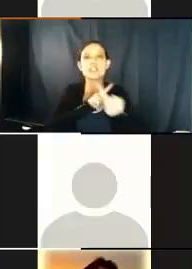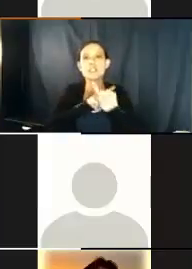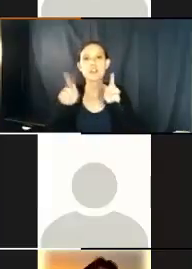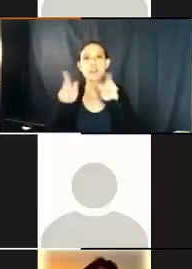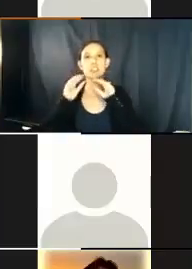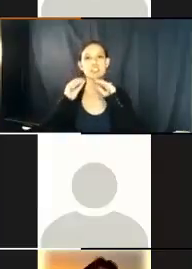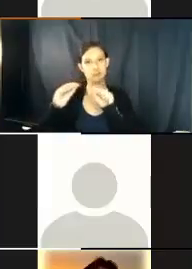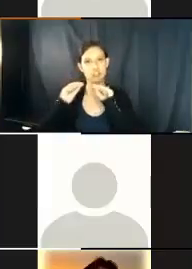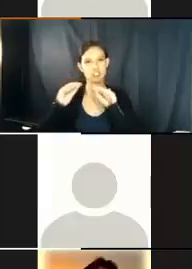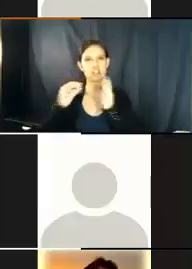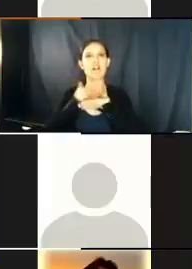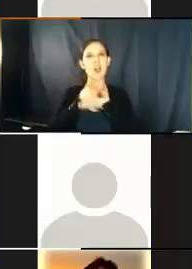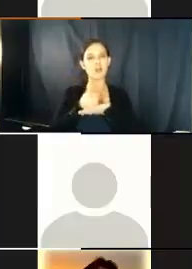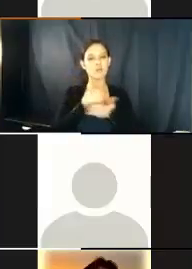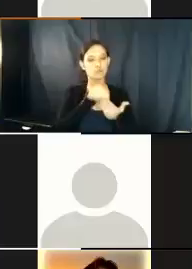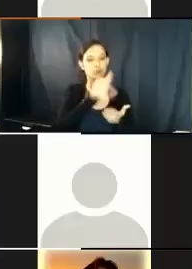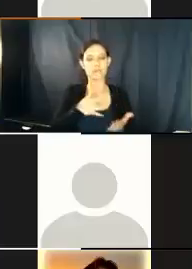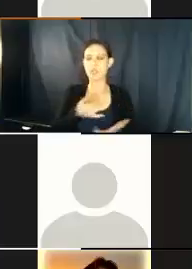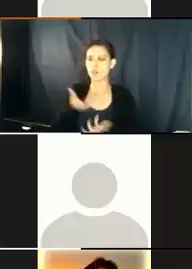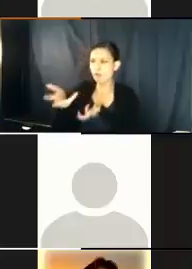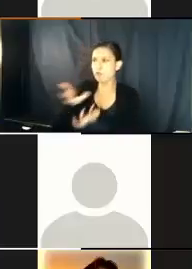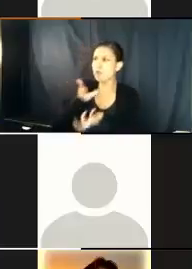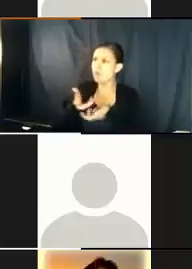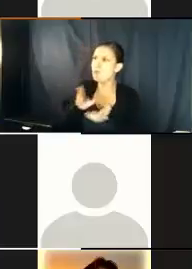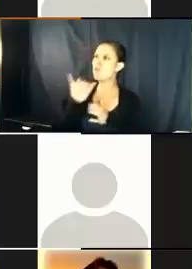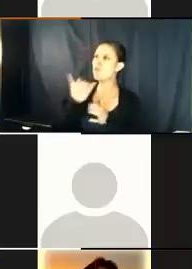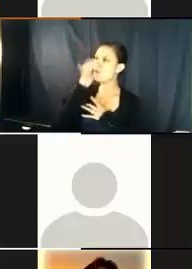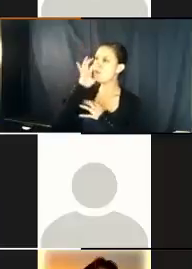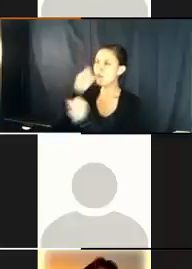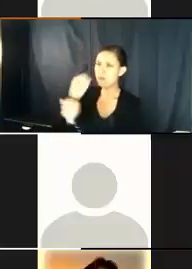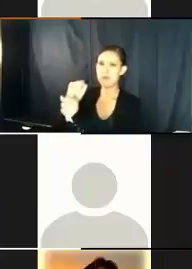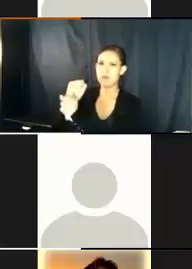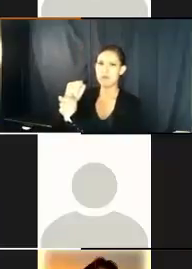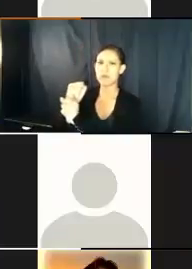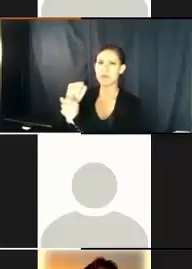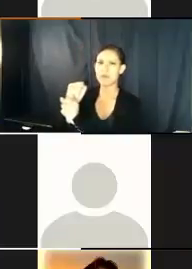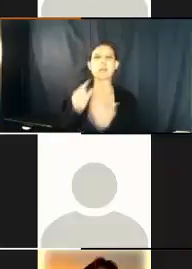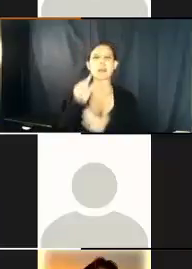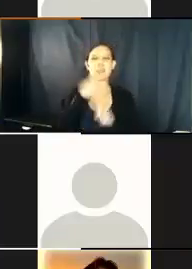And those are things that may be a little bit different than in a face-to-face environment.